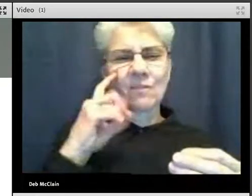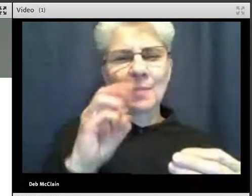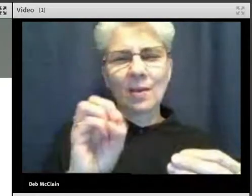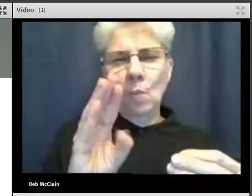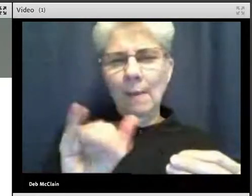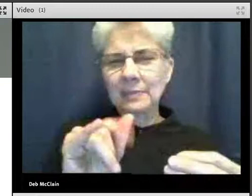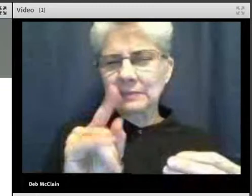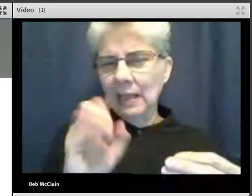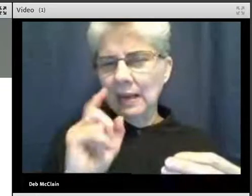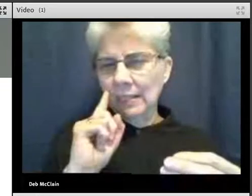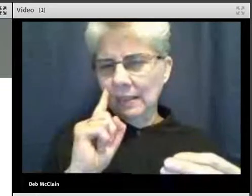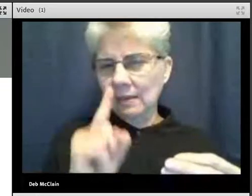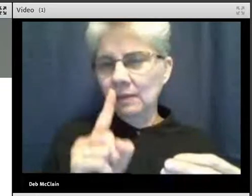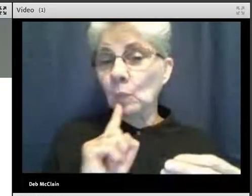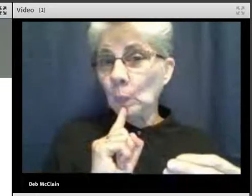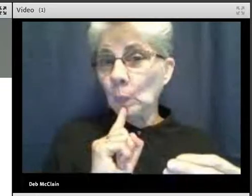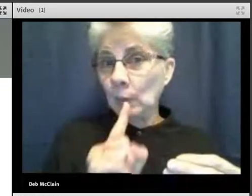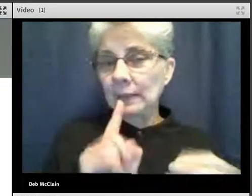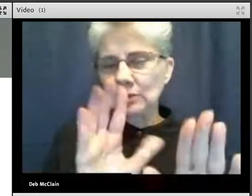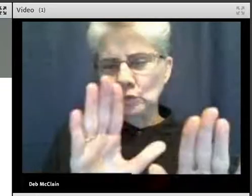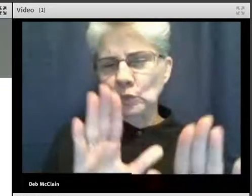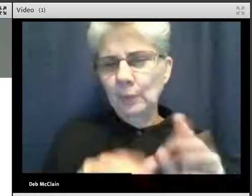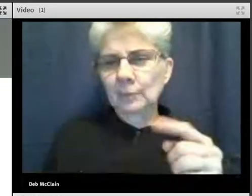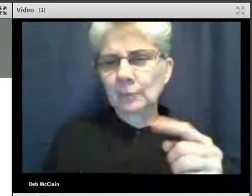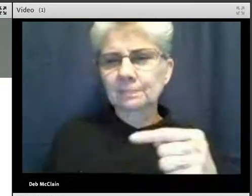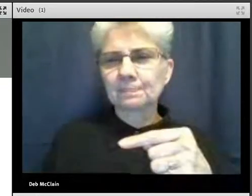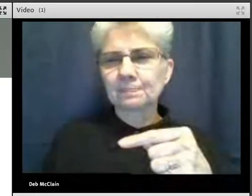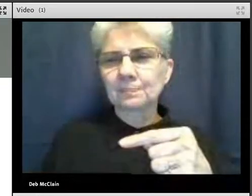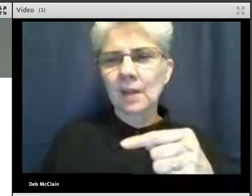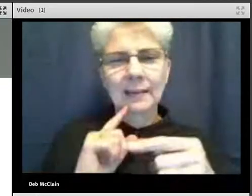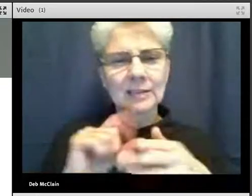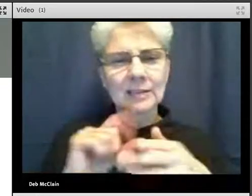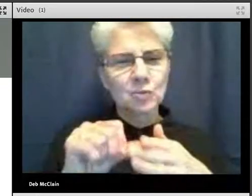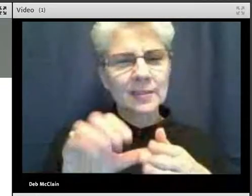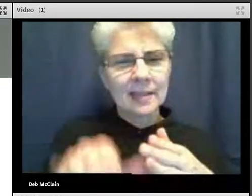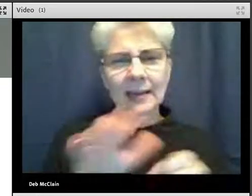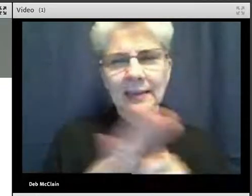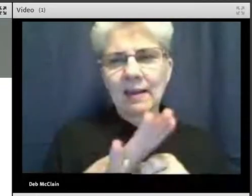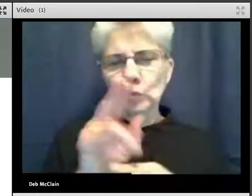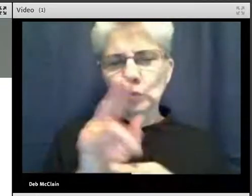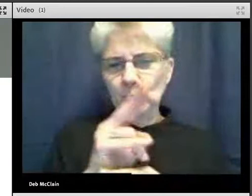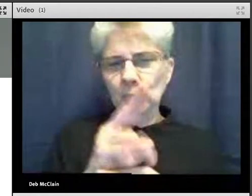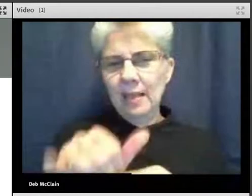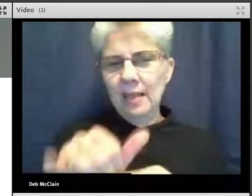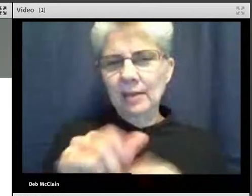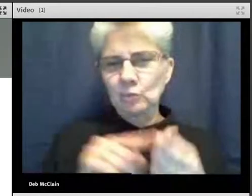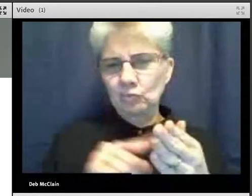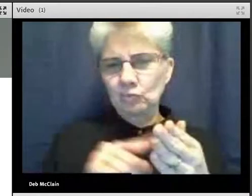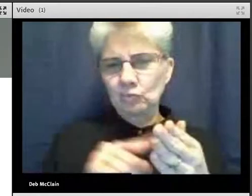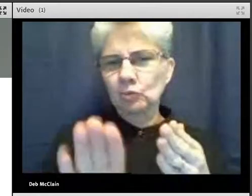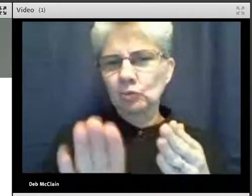It's a government website. I think it's really just super. So I can't stress that enough to you.